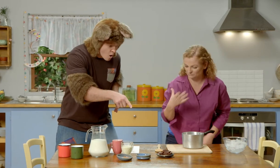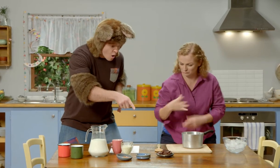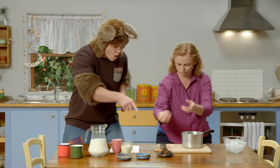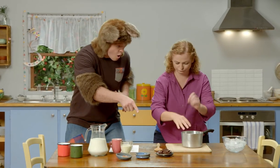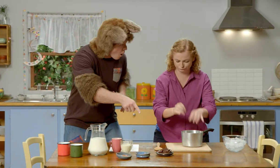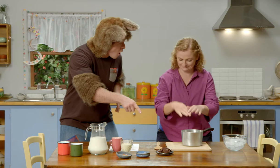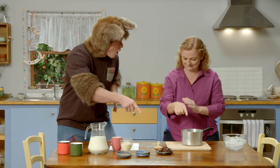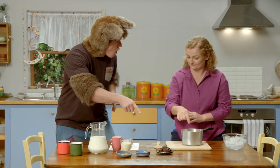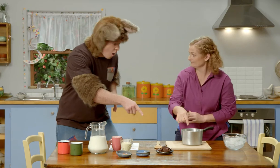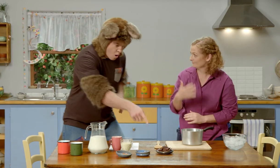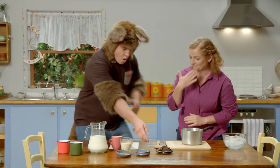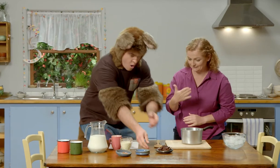Can you please put that in the pan?